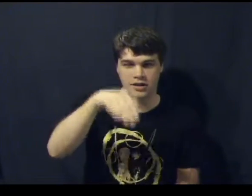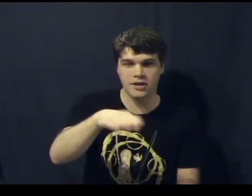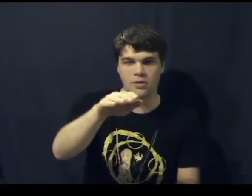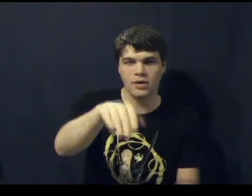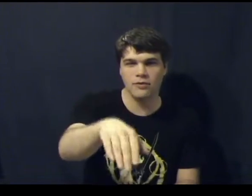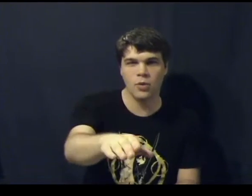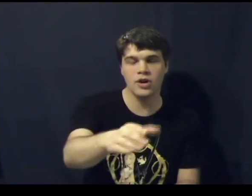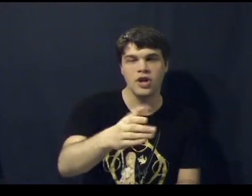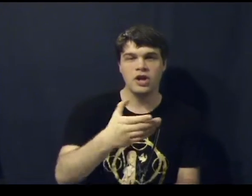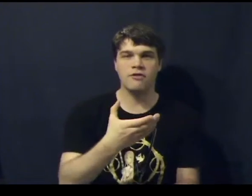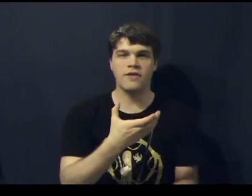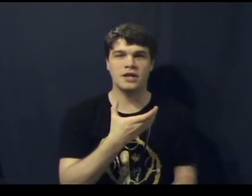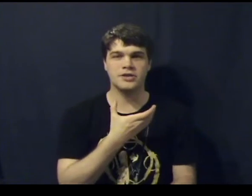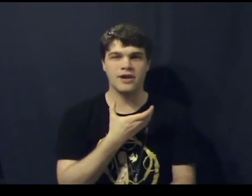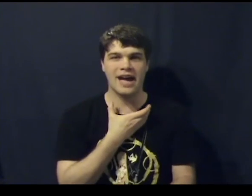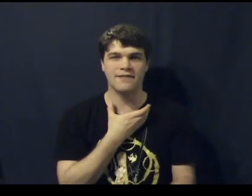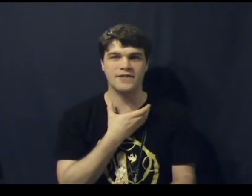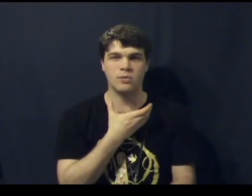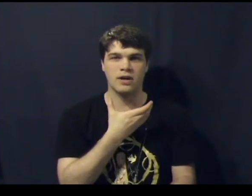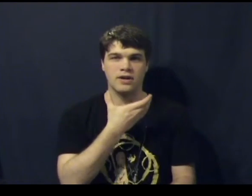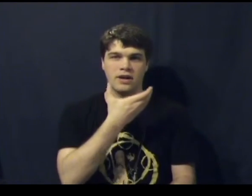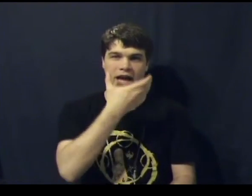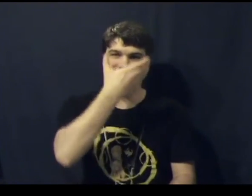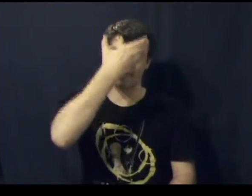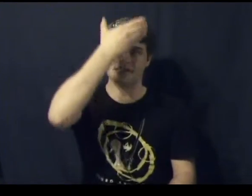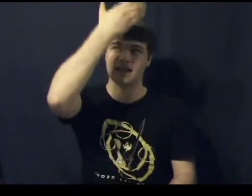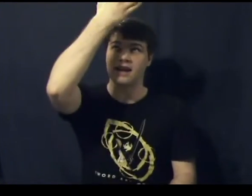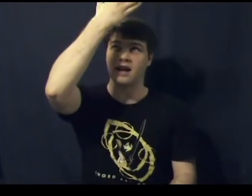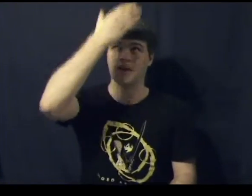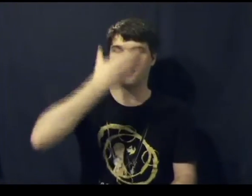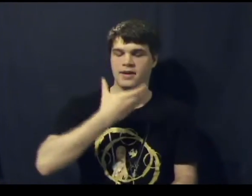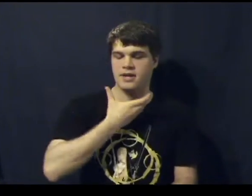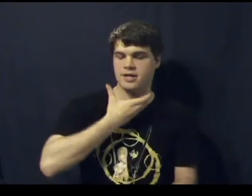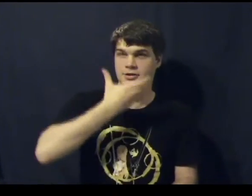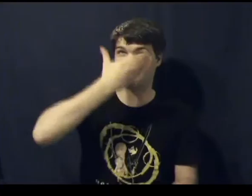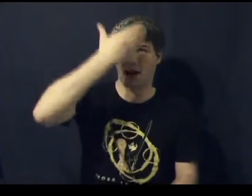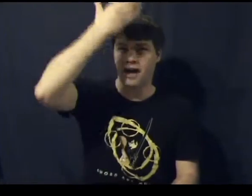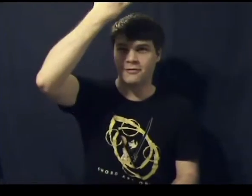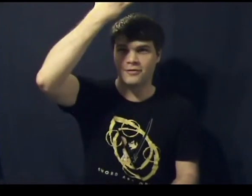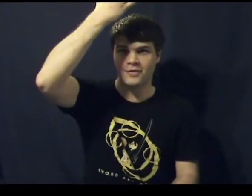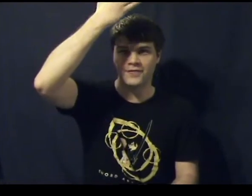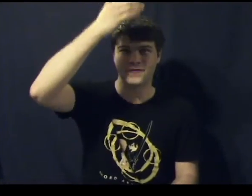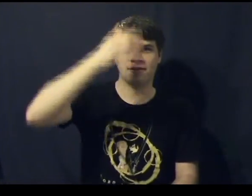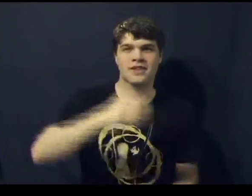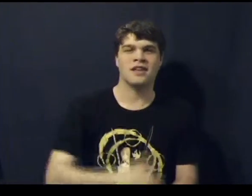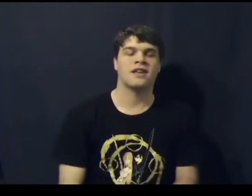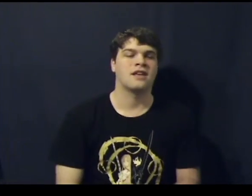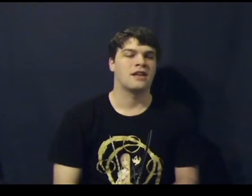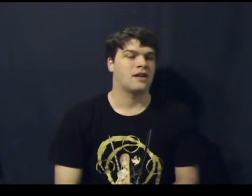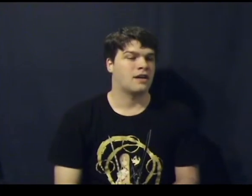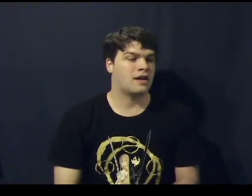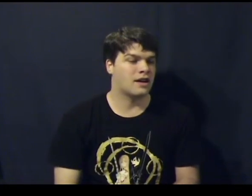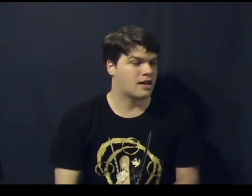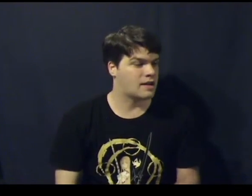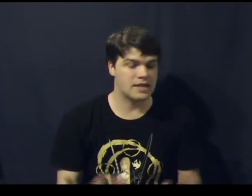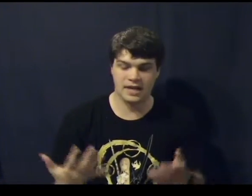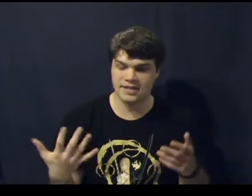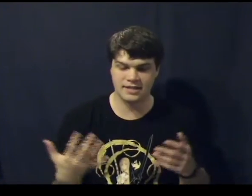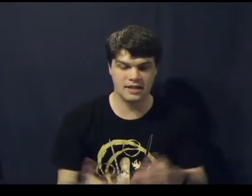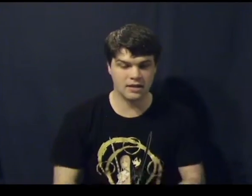going forward. You've got giraffes where your neck is extending up, giraffe. I mean, I just...